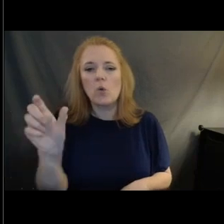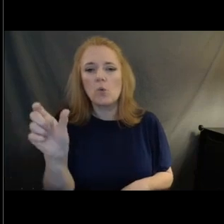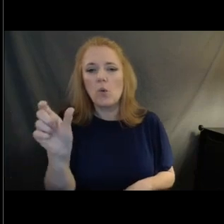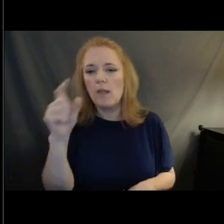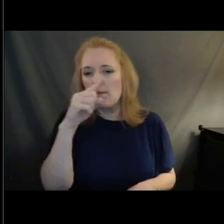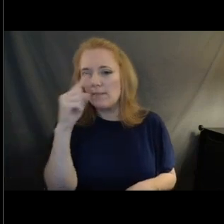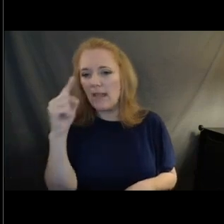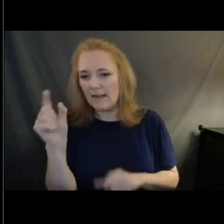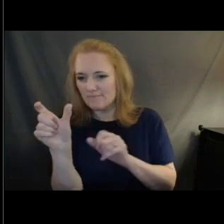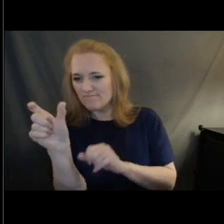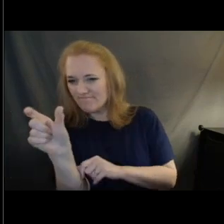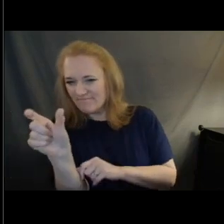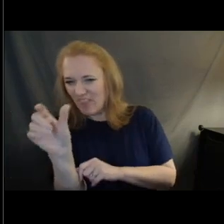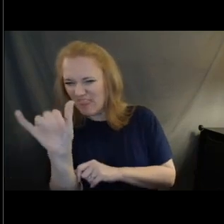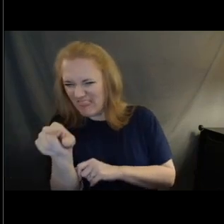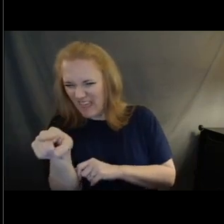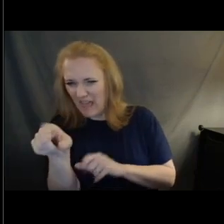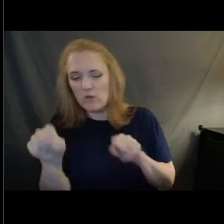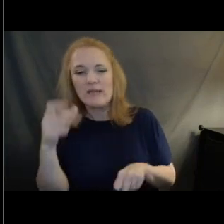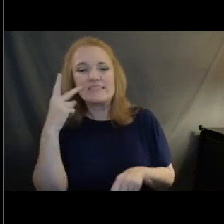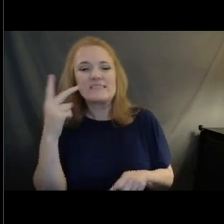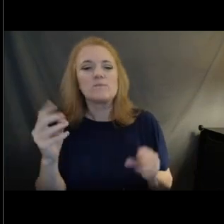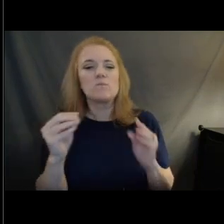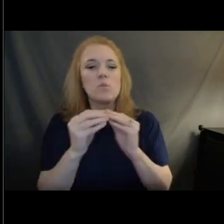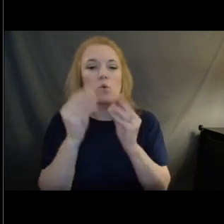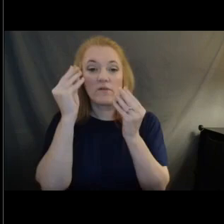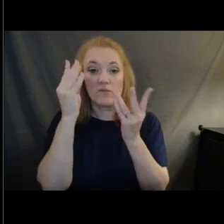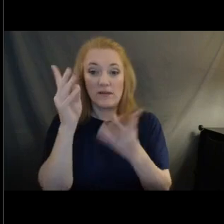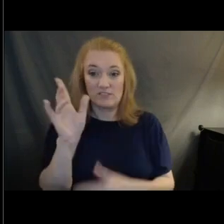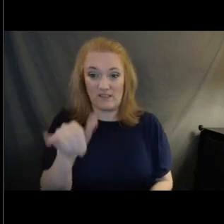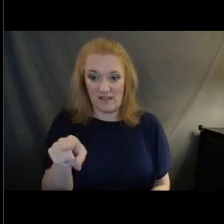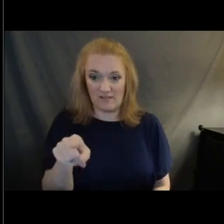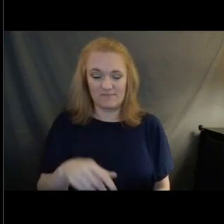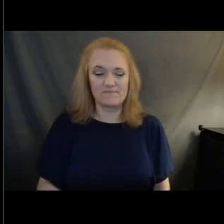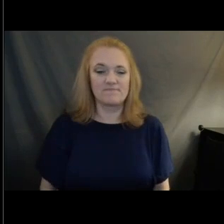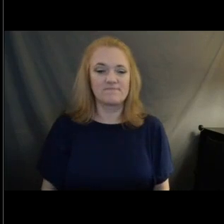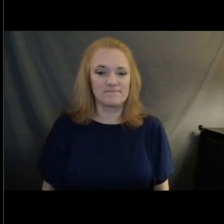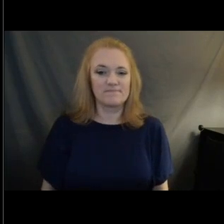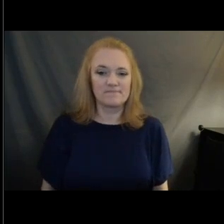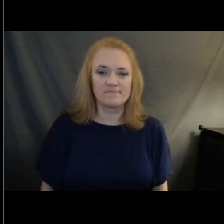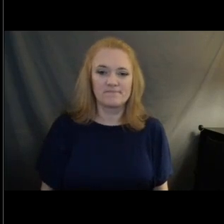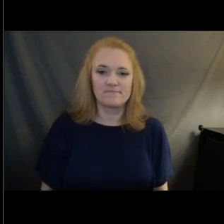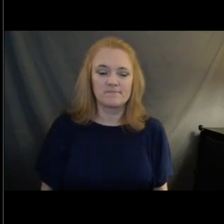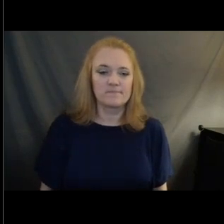little deeper into some of the information that's available here. So next slide will show that.